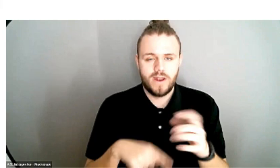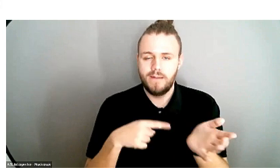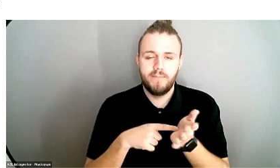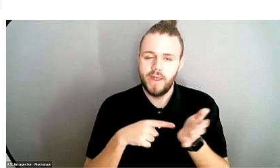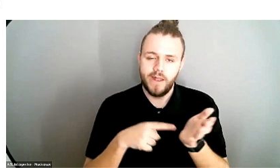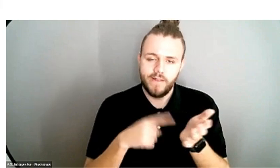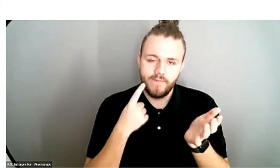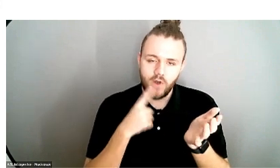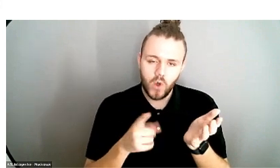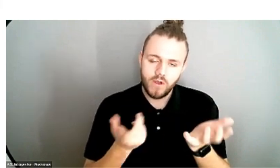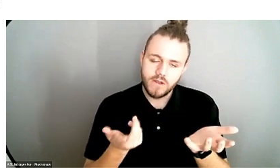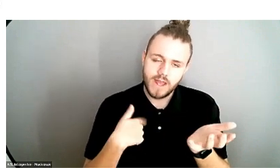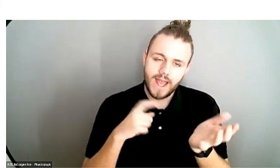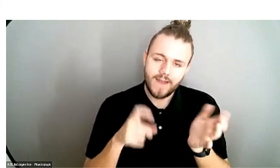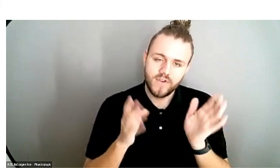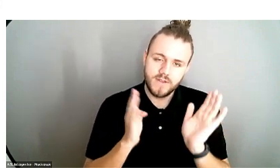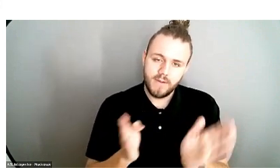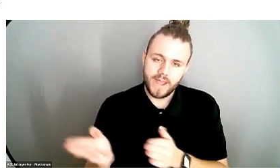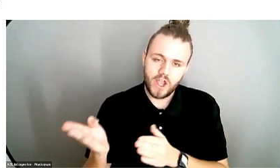you have to be prepared for some of that.